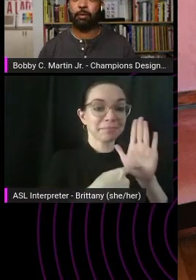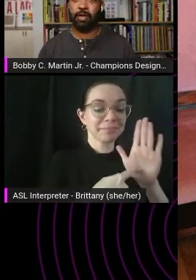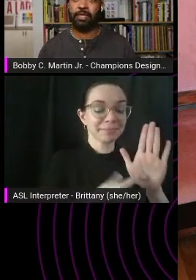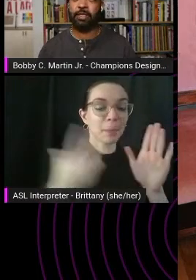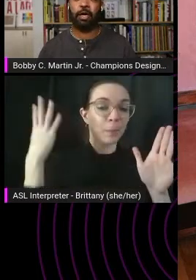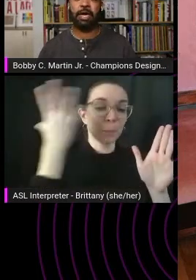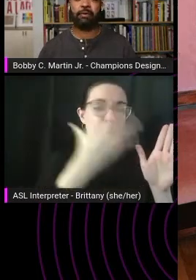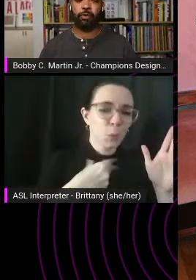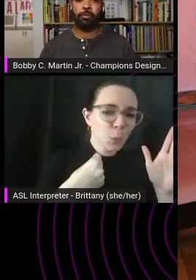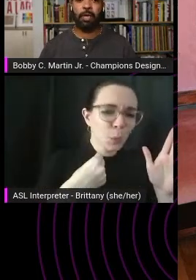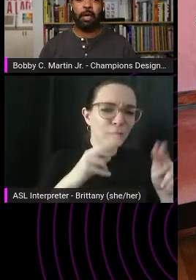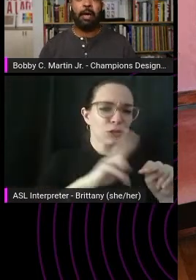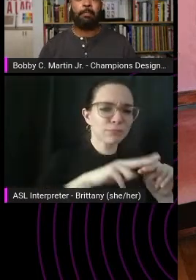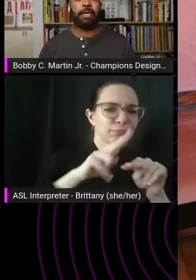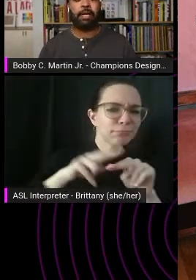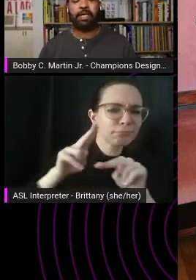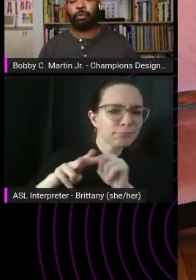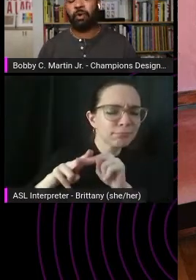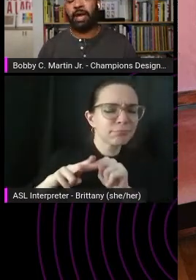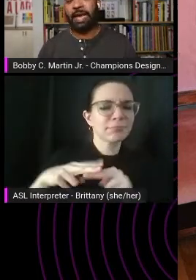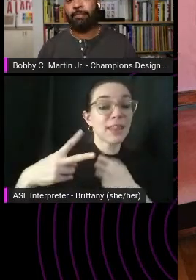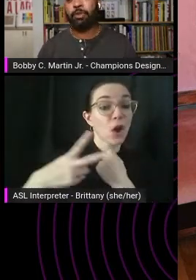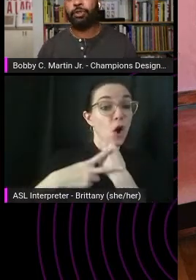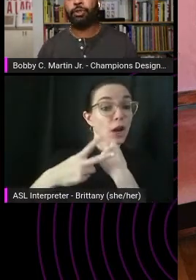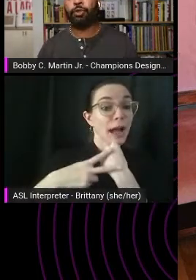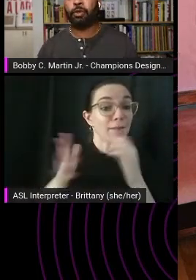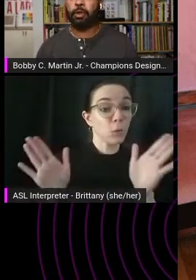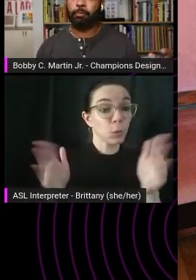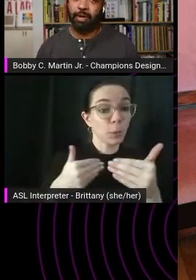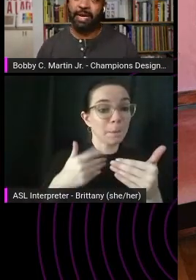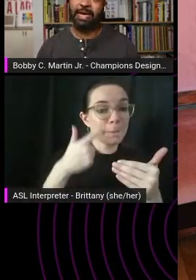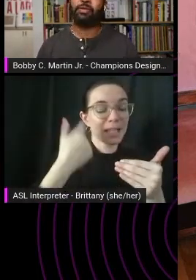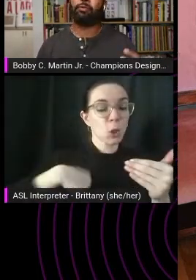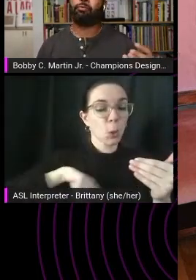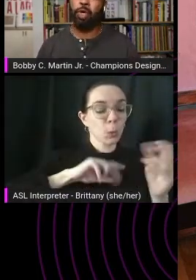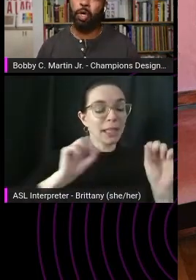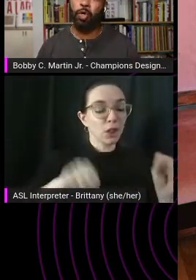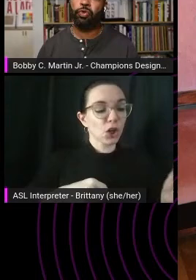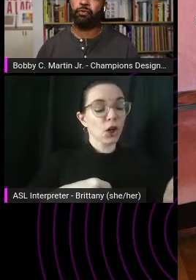that were in the archive room because we were able to bring in the rose